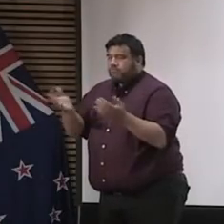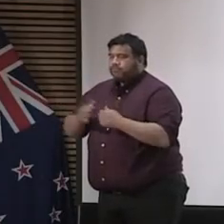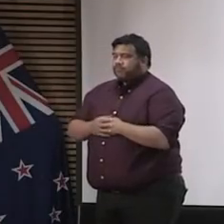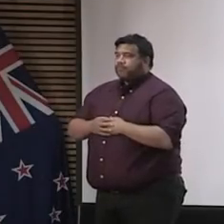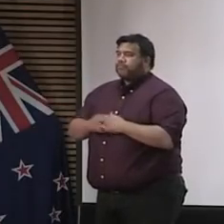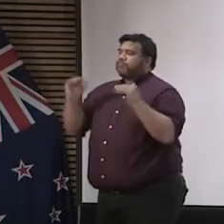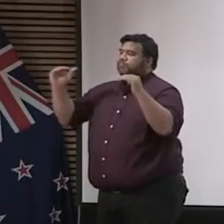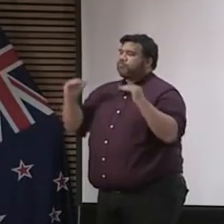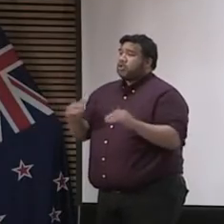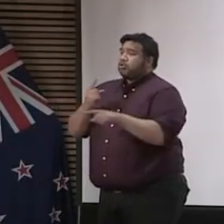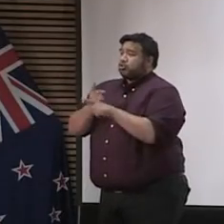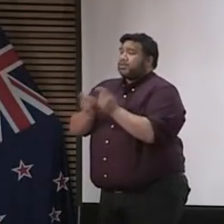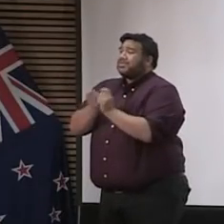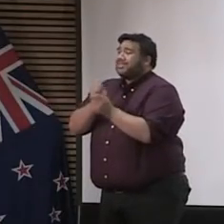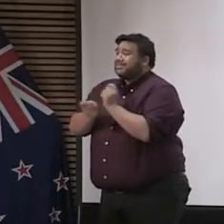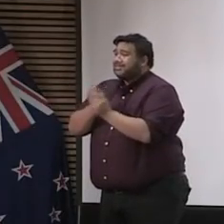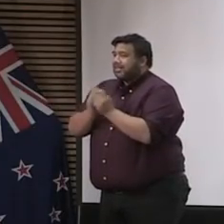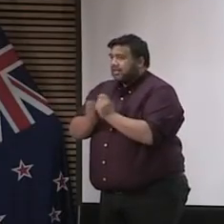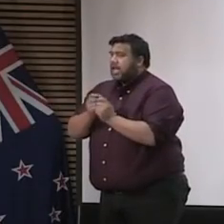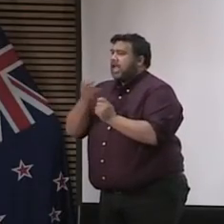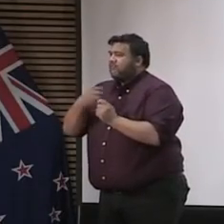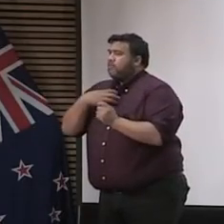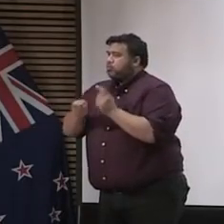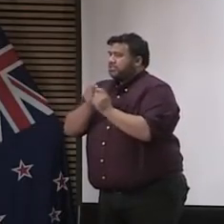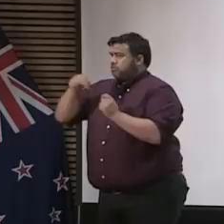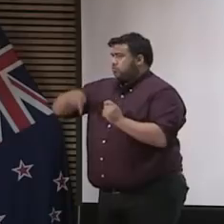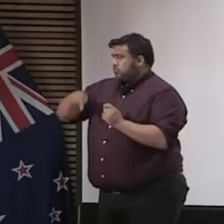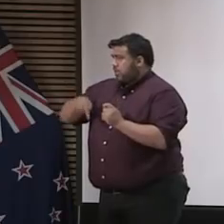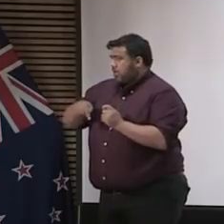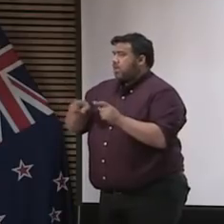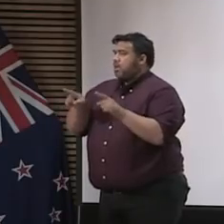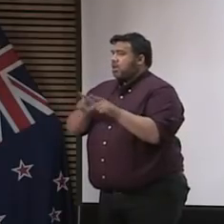There is wider testing across a range of communities today with a particular focus on ensuring